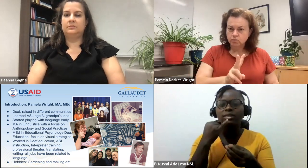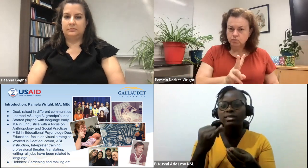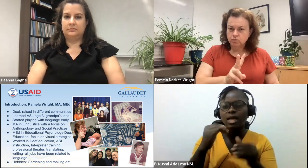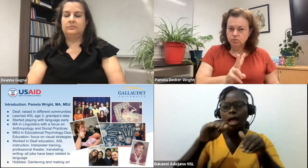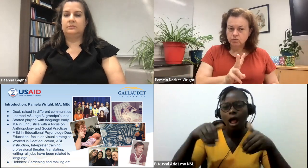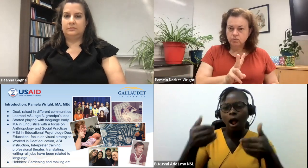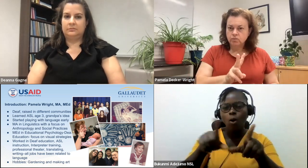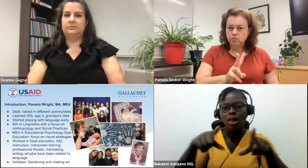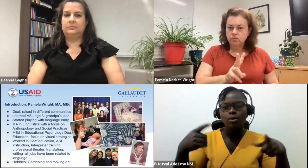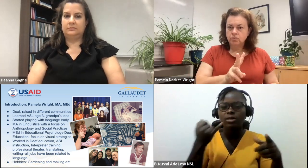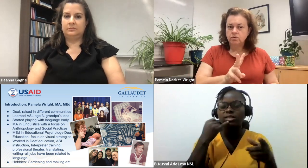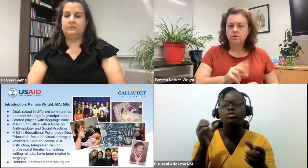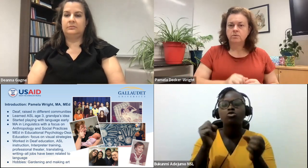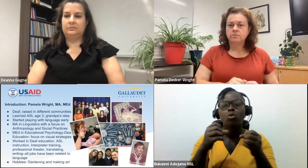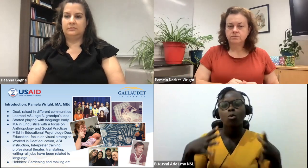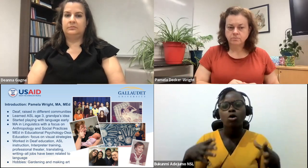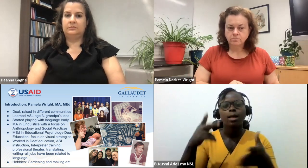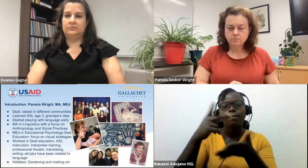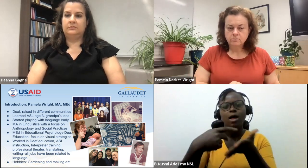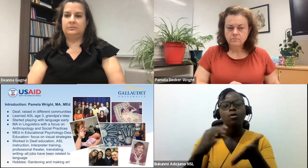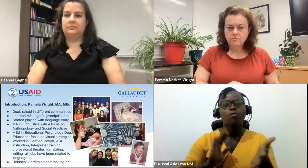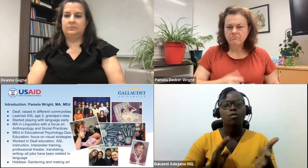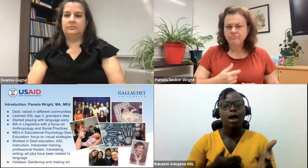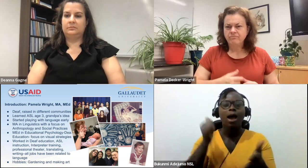I was born hearing, and at the age of 2 I became deaf.